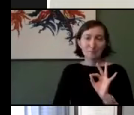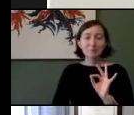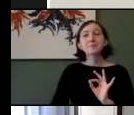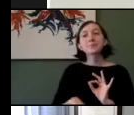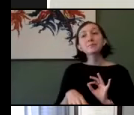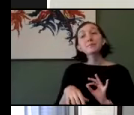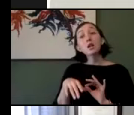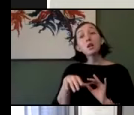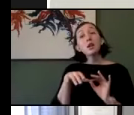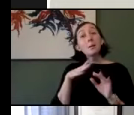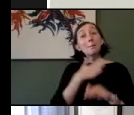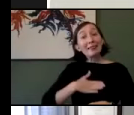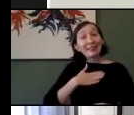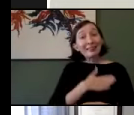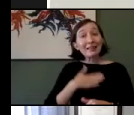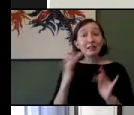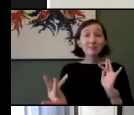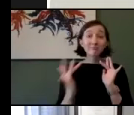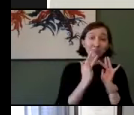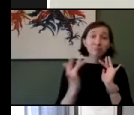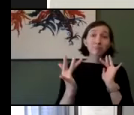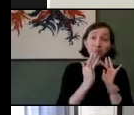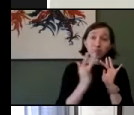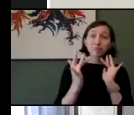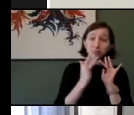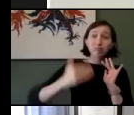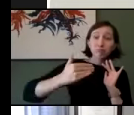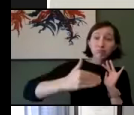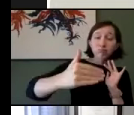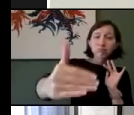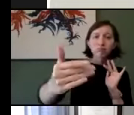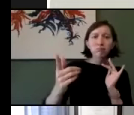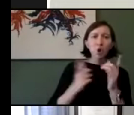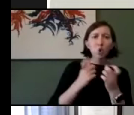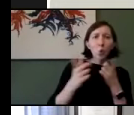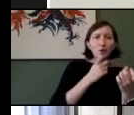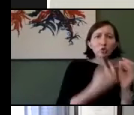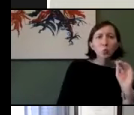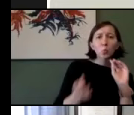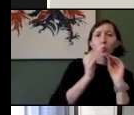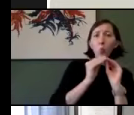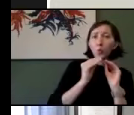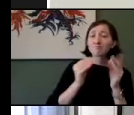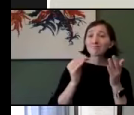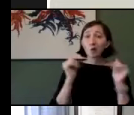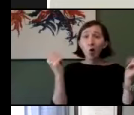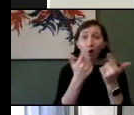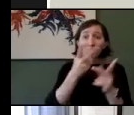Please keep in touch and keep those questions coming. We hope that all of you will be safe and well.